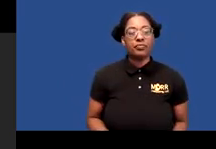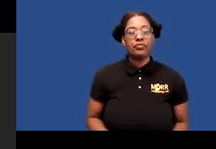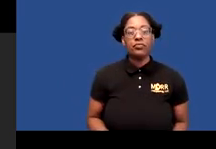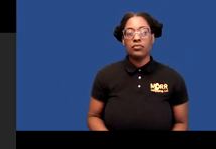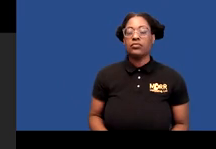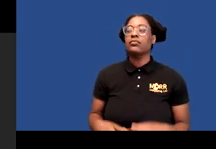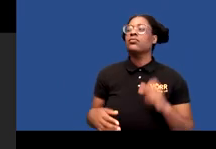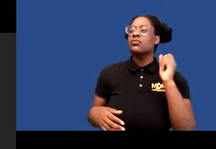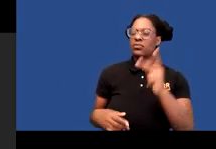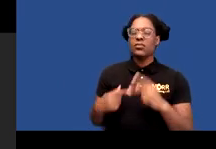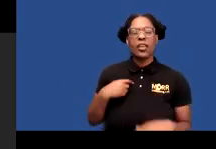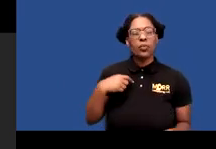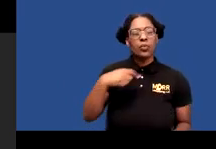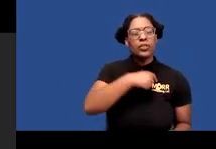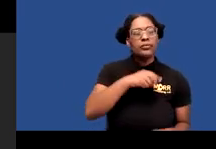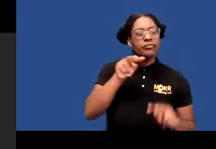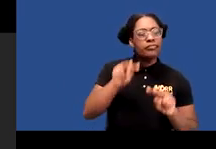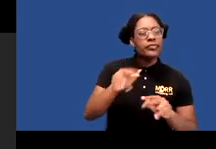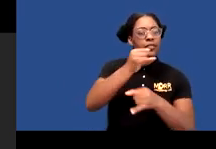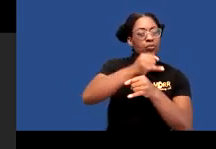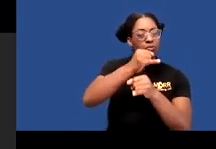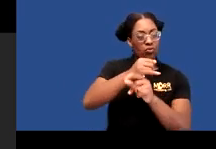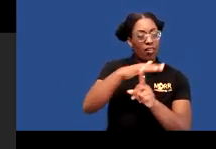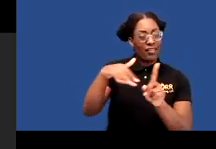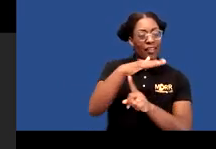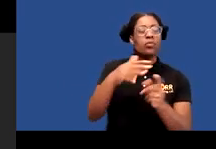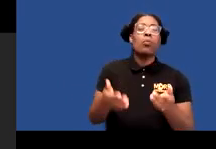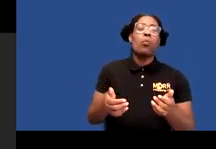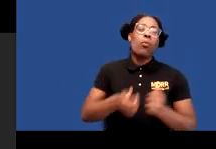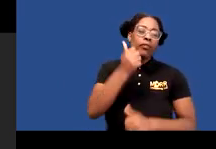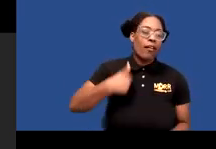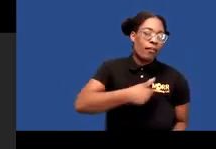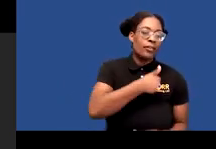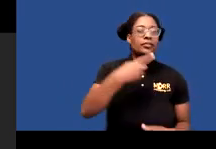we see that the majority of us are from public colleges or universities,